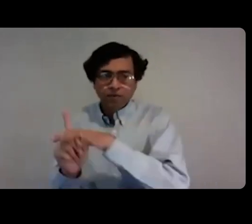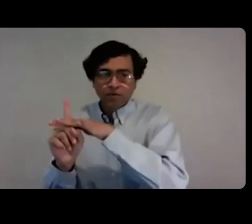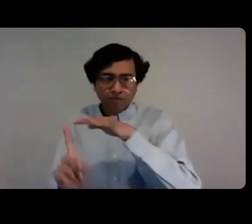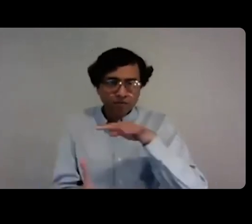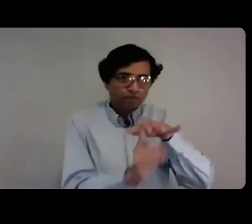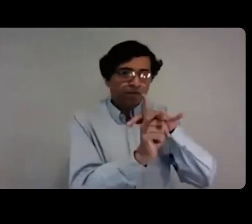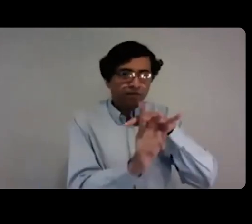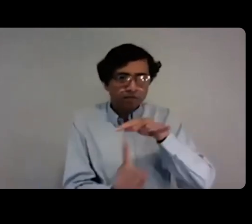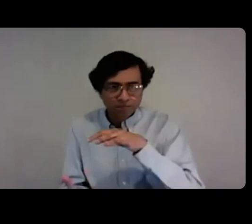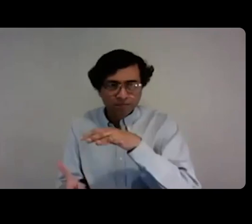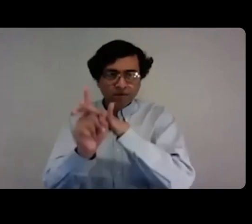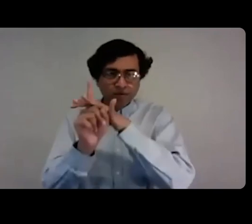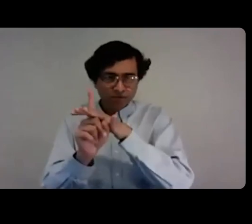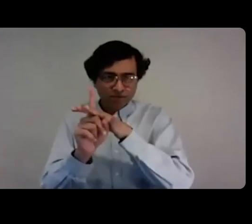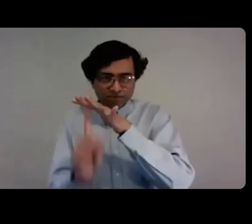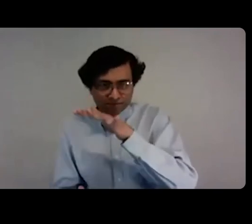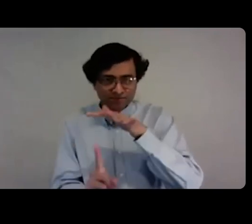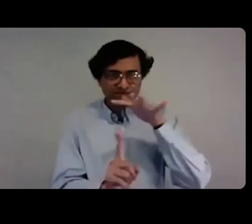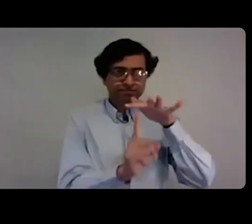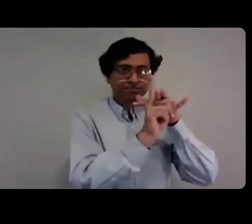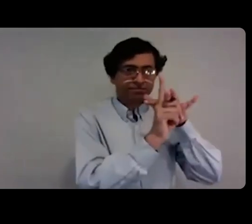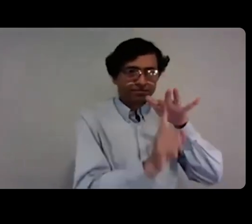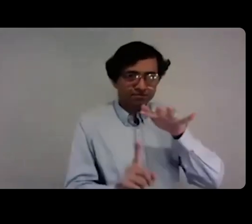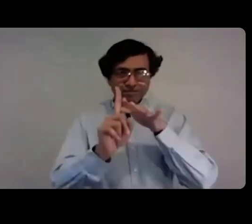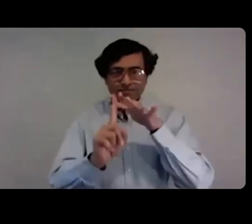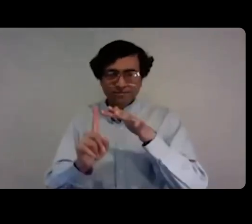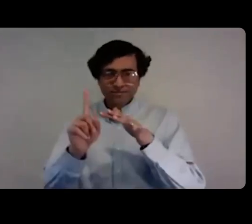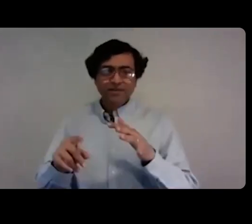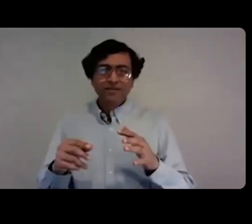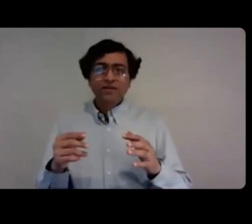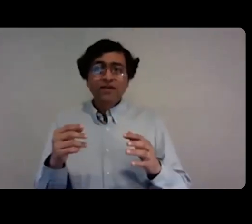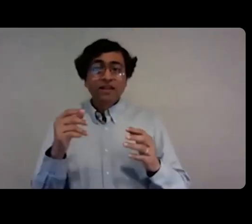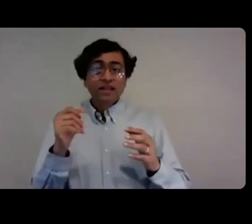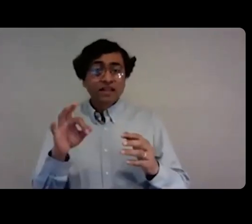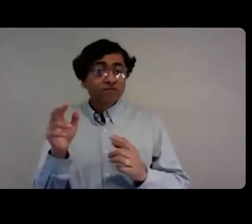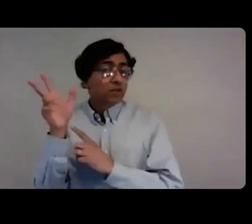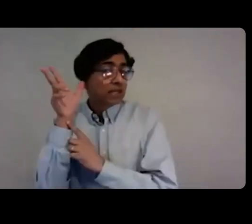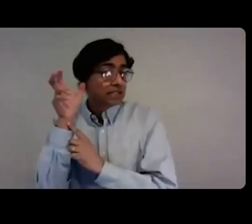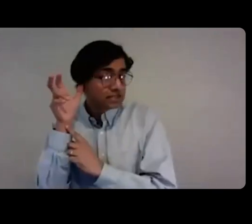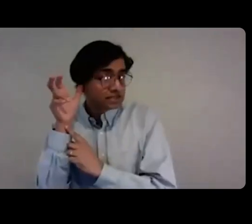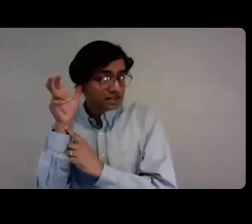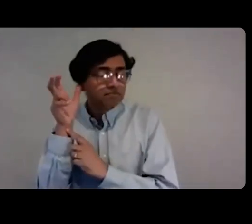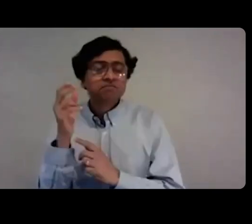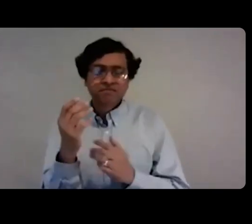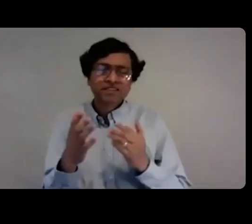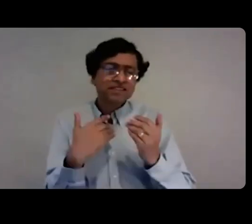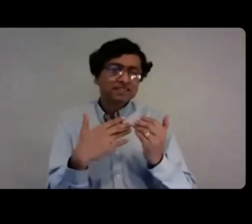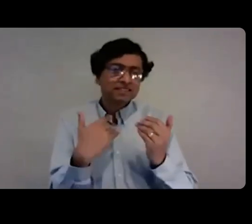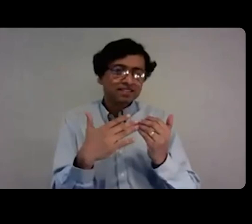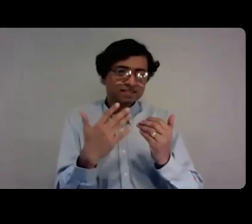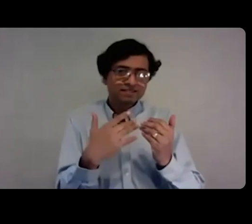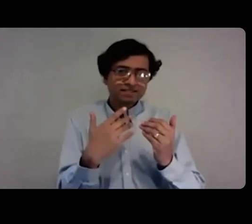captioning because of the short amount of time where each line shows up and the different positioning on the screen.